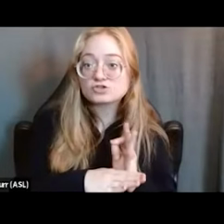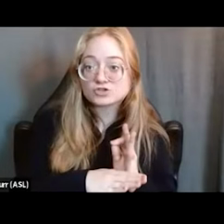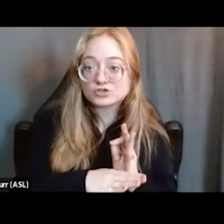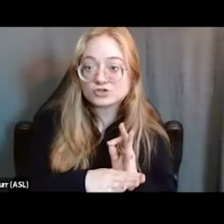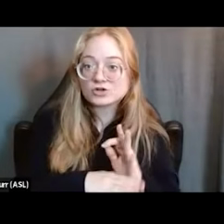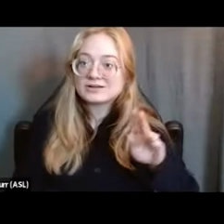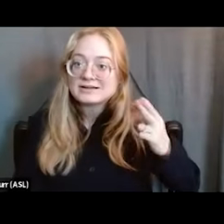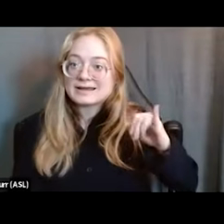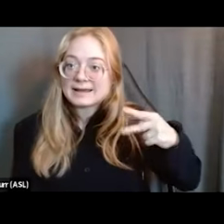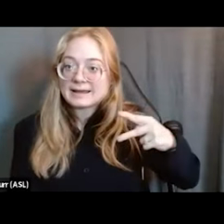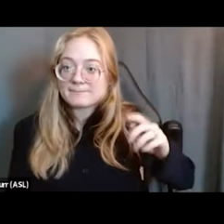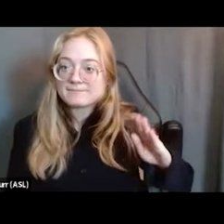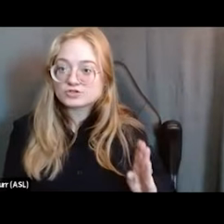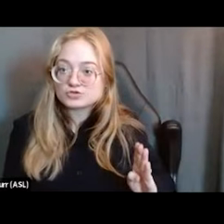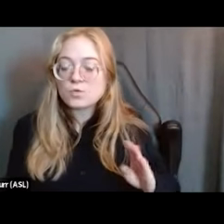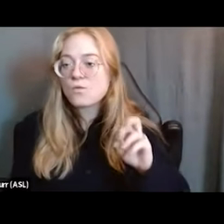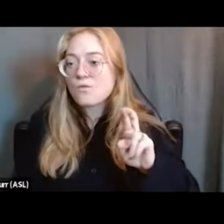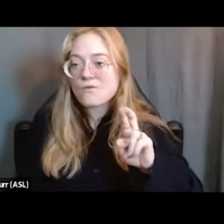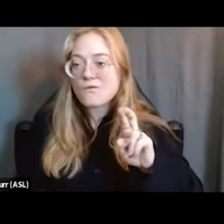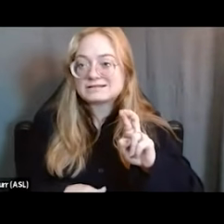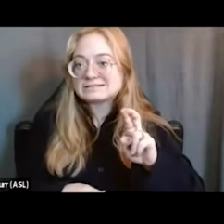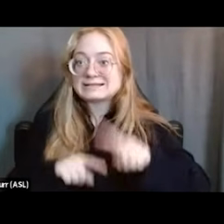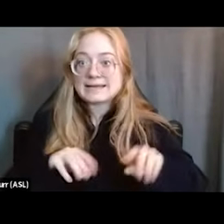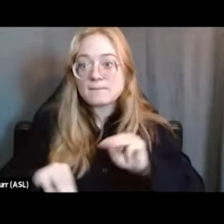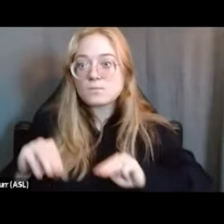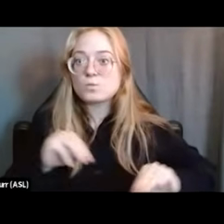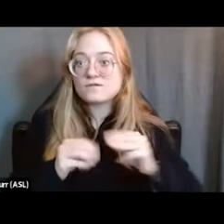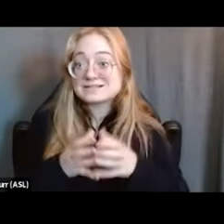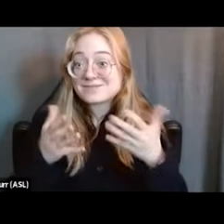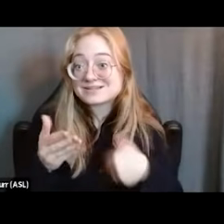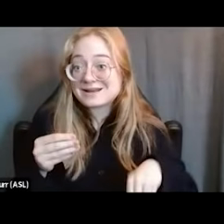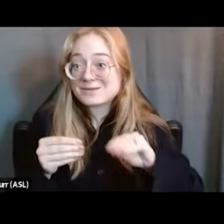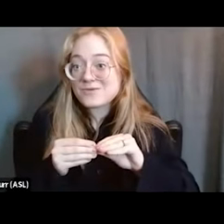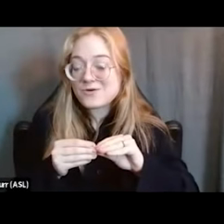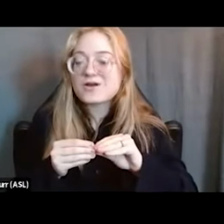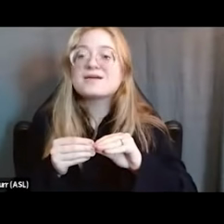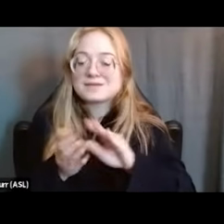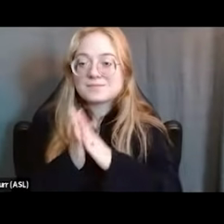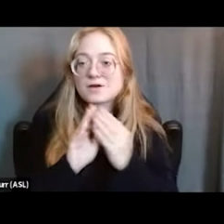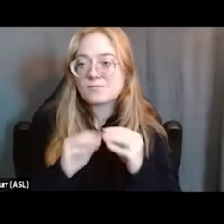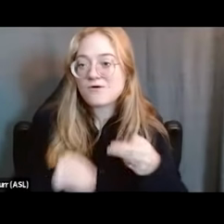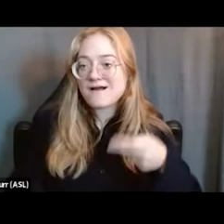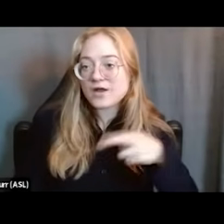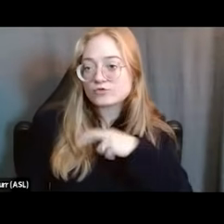or is no longer as ambulatory, that then increases greater risk for other health issues.